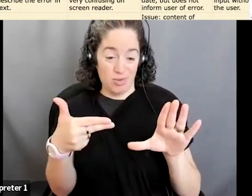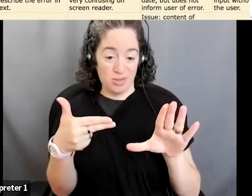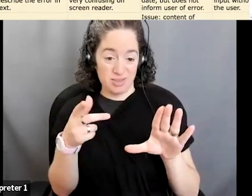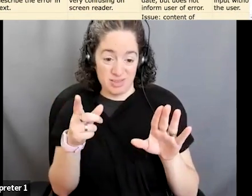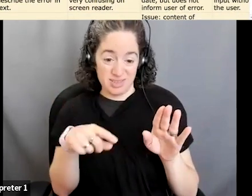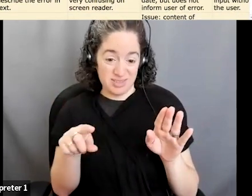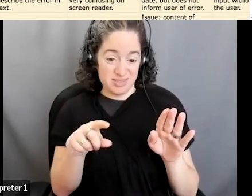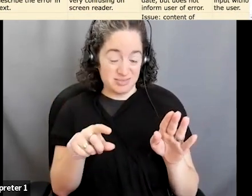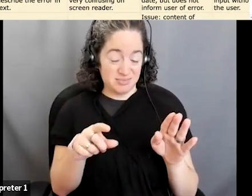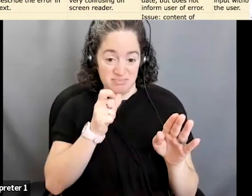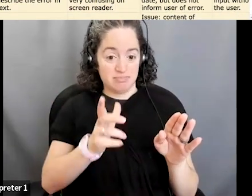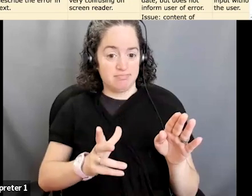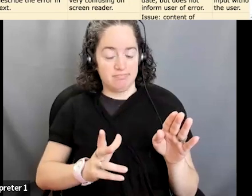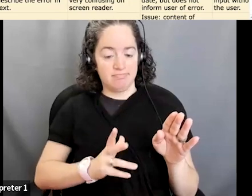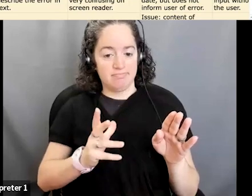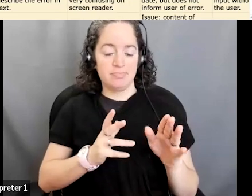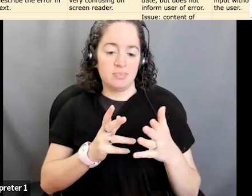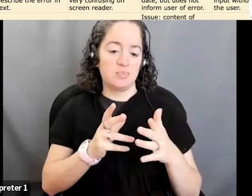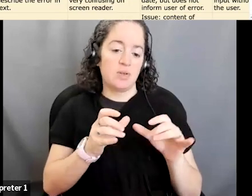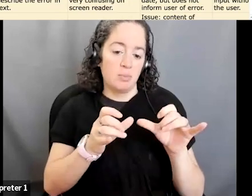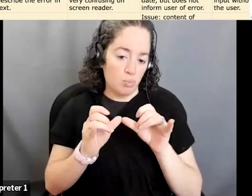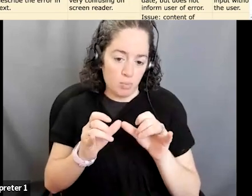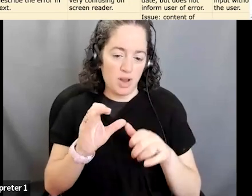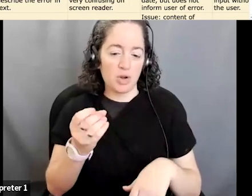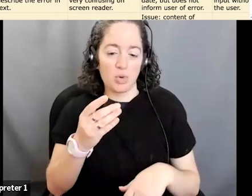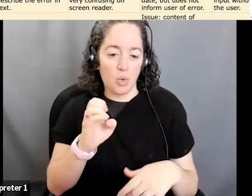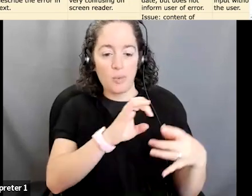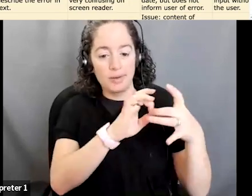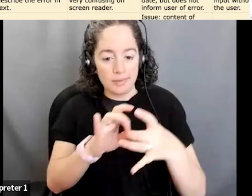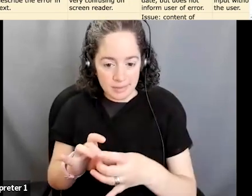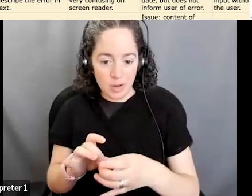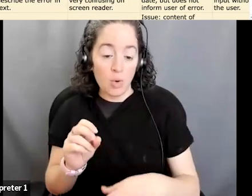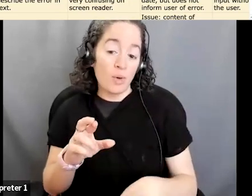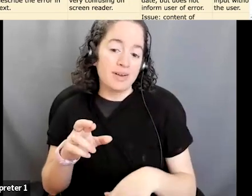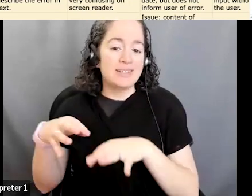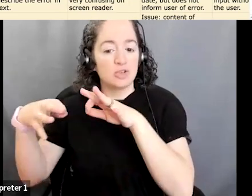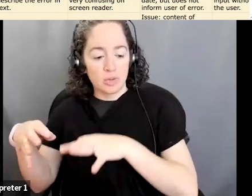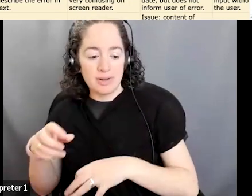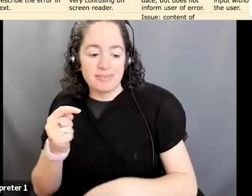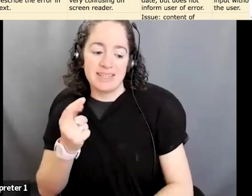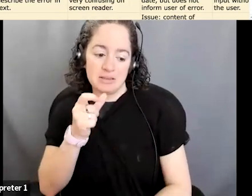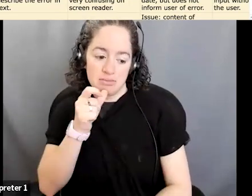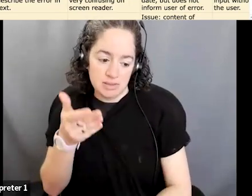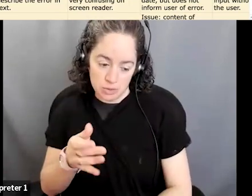or the descriptive text was not programmatically associated. That was a recurring issue.